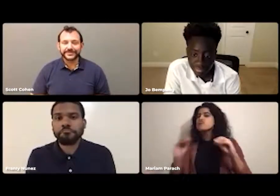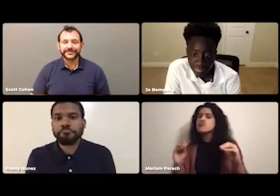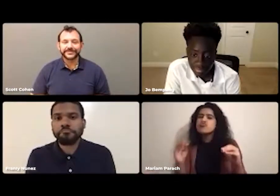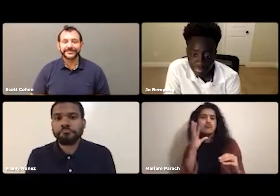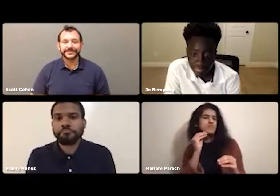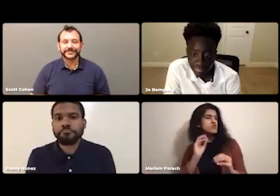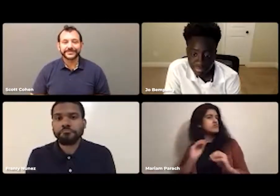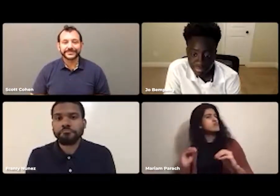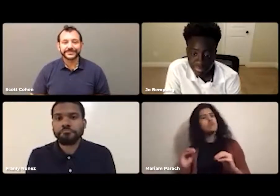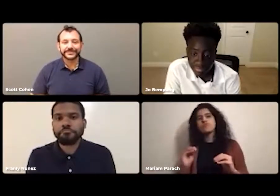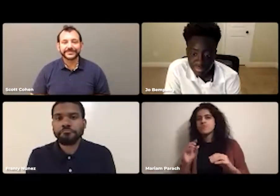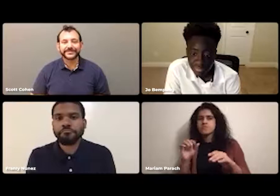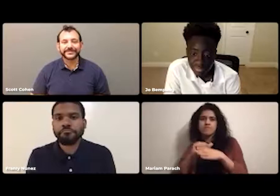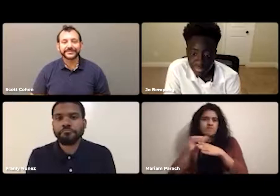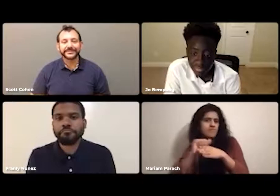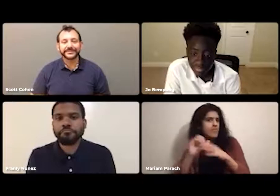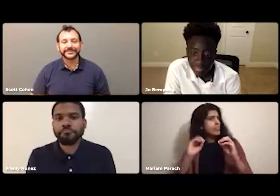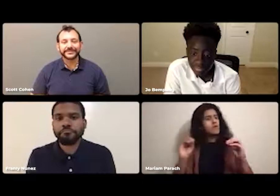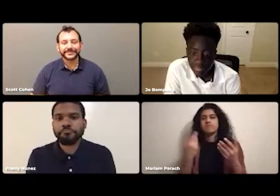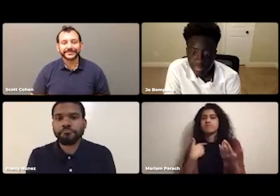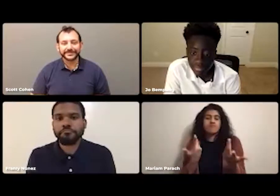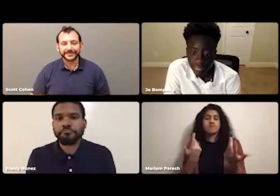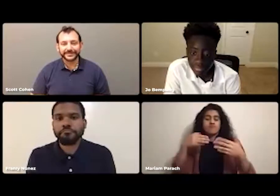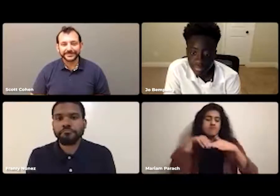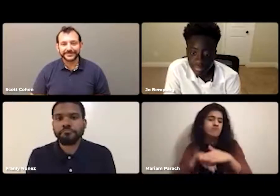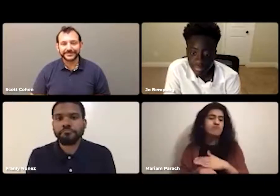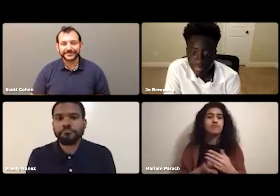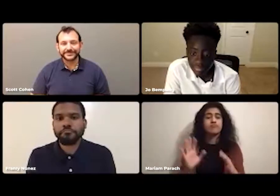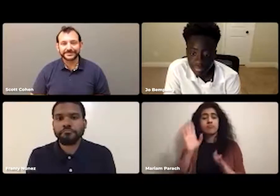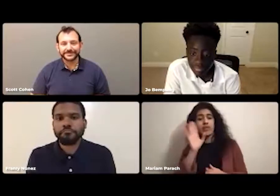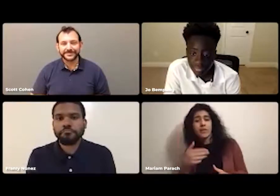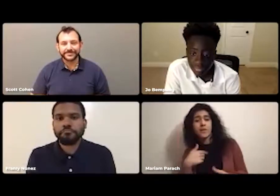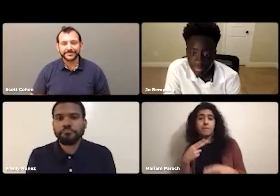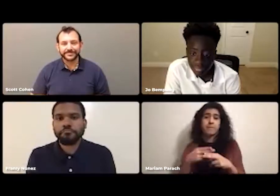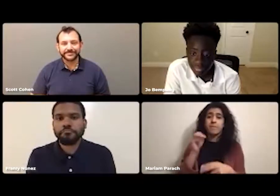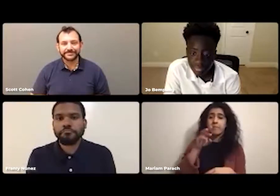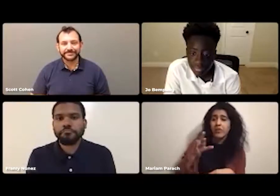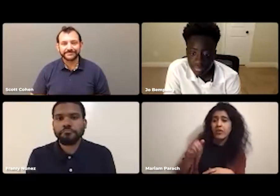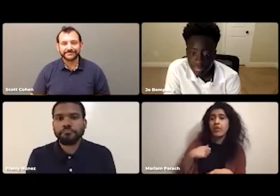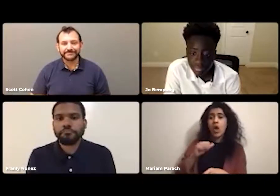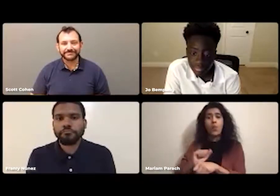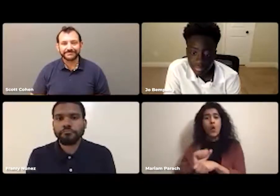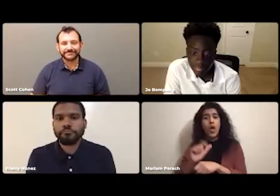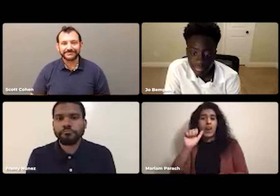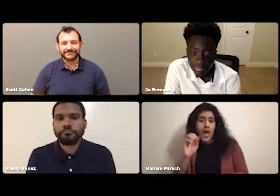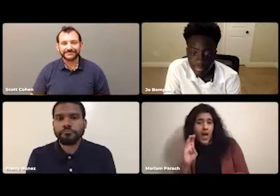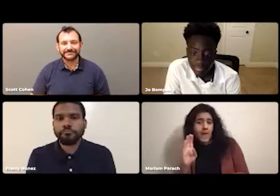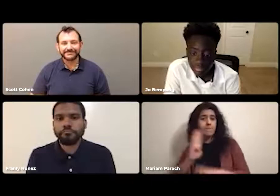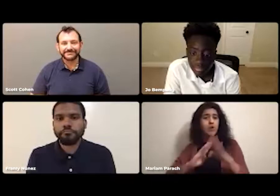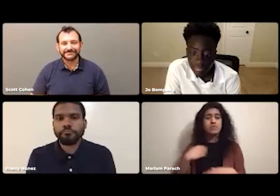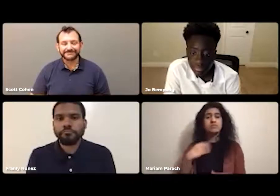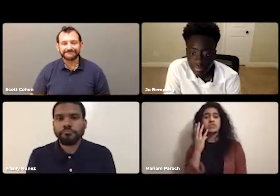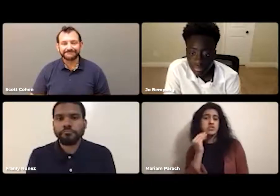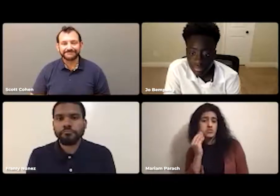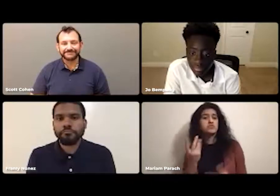I just said, "Hi, my name is Mariam.